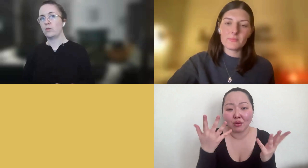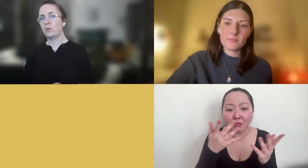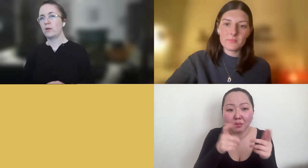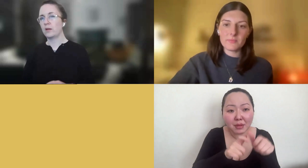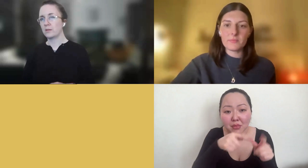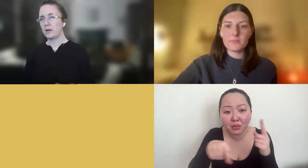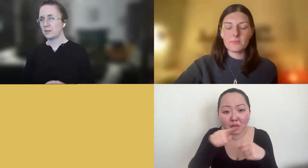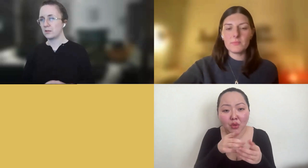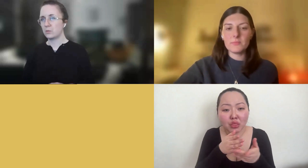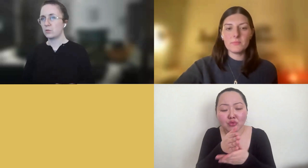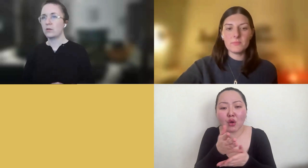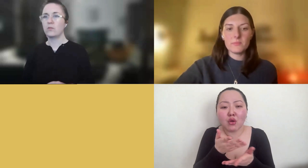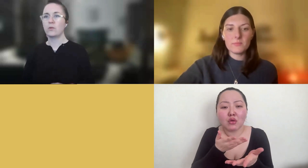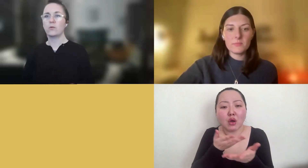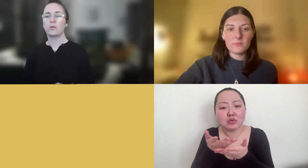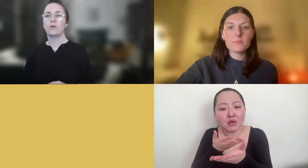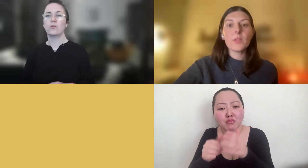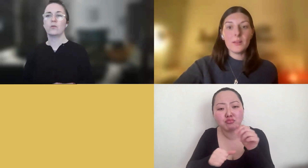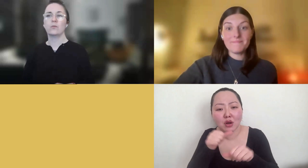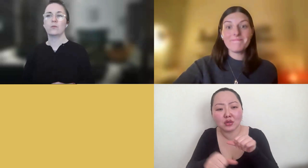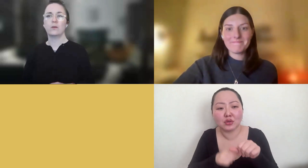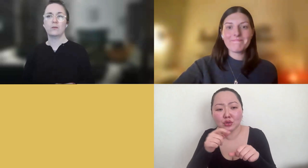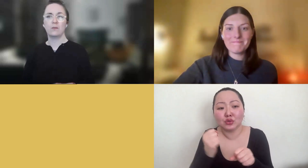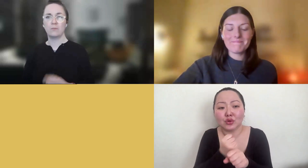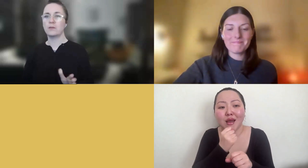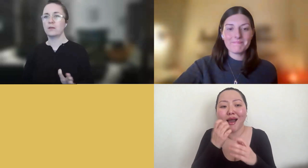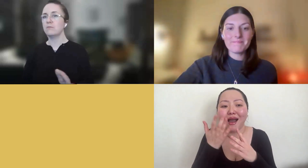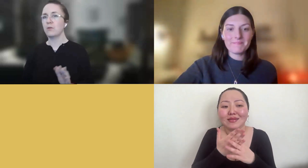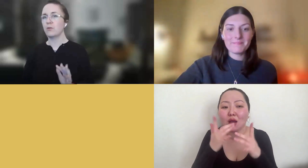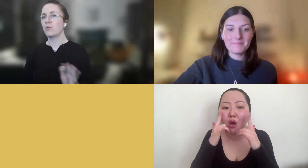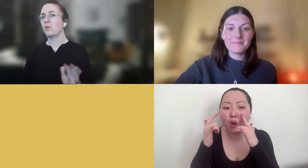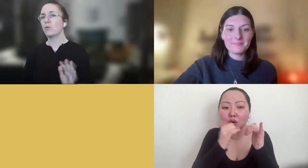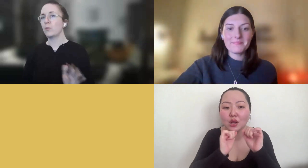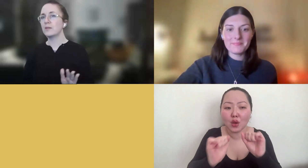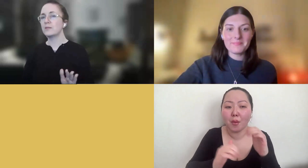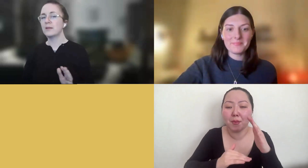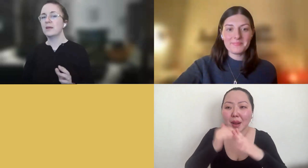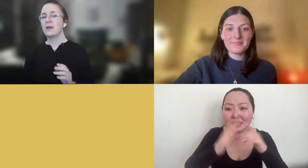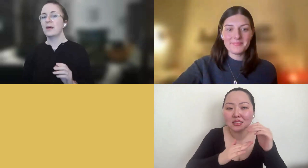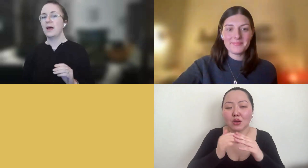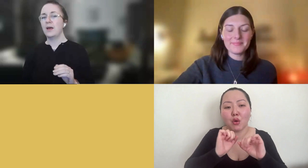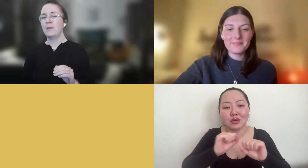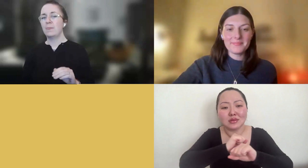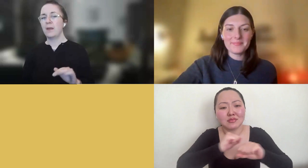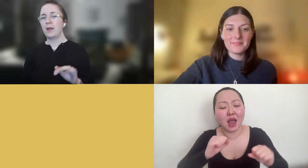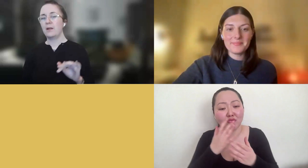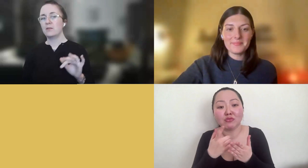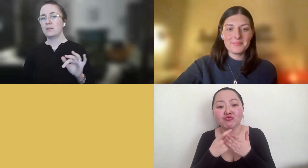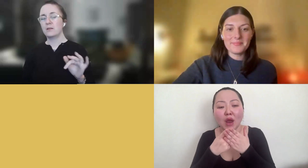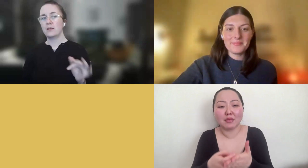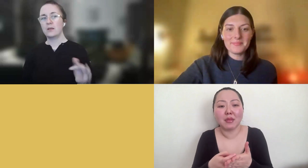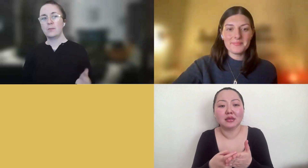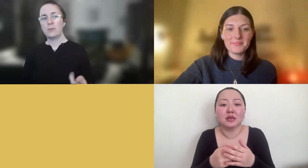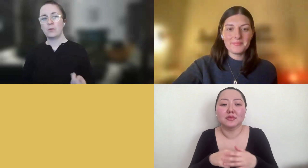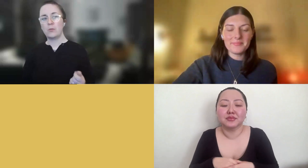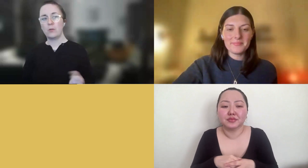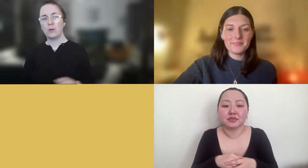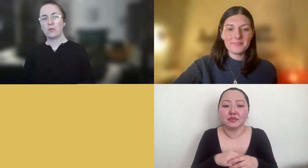where you do an access audit of your building or of your space. And the people who we worked